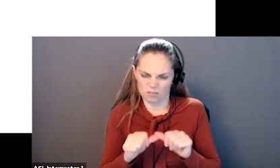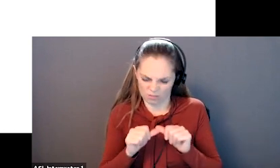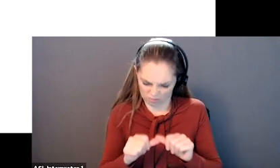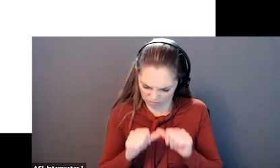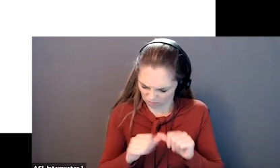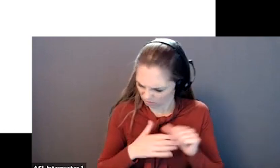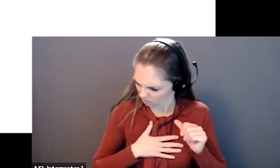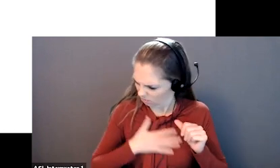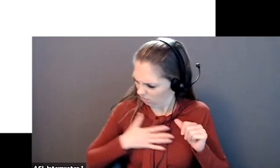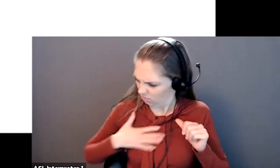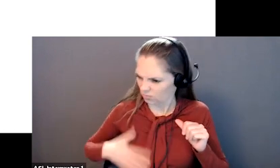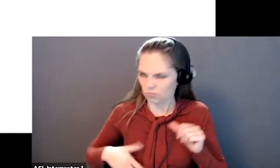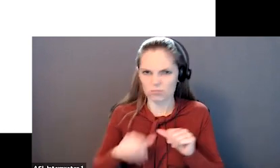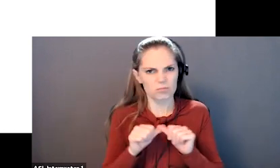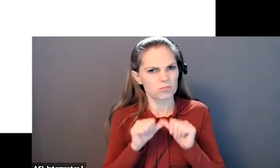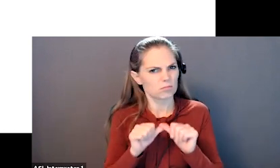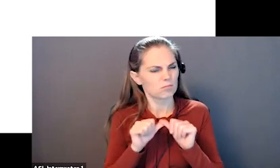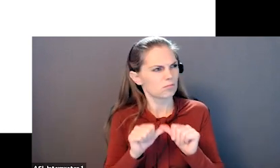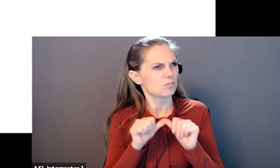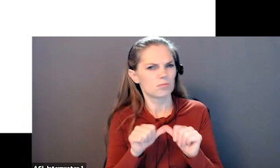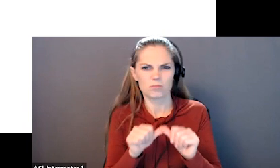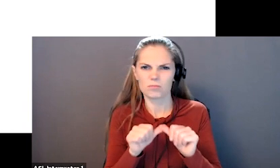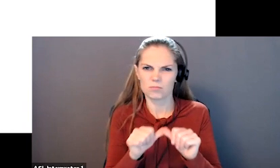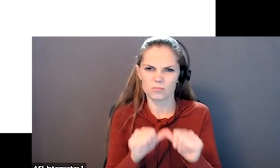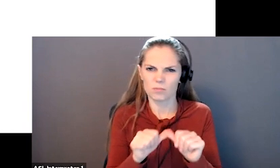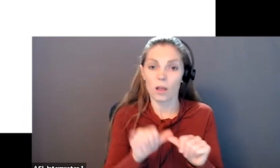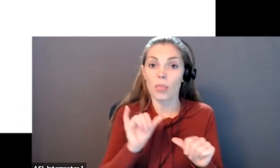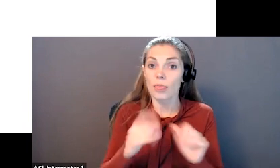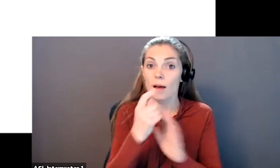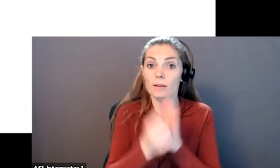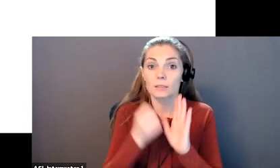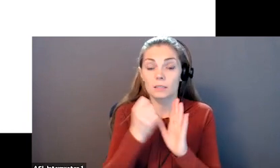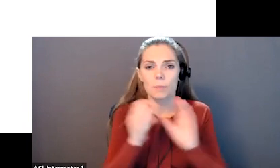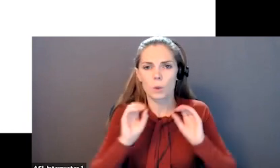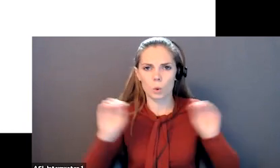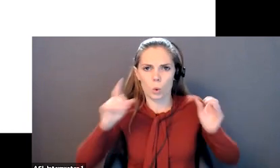consequences of COVID infection. Social media provided a forum for this group and together